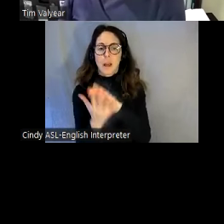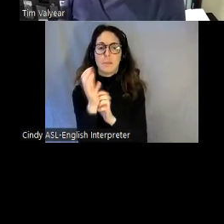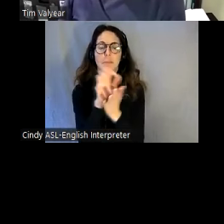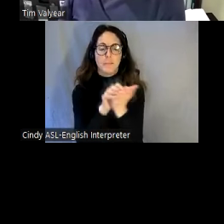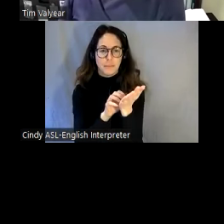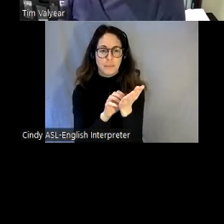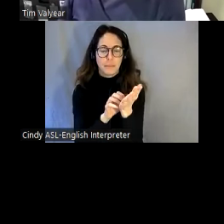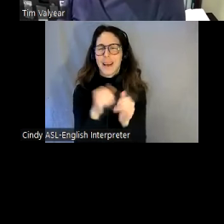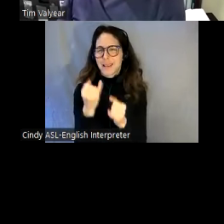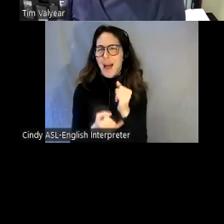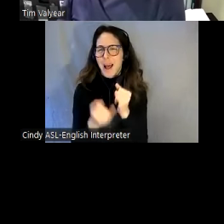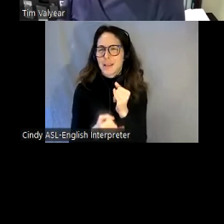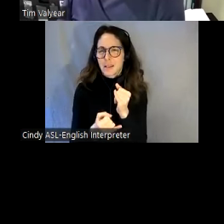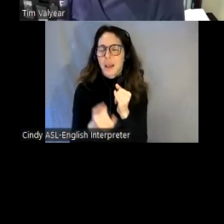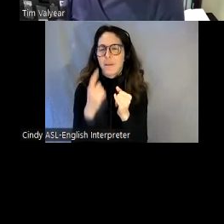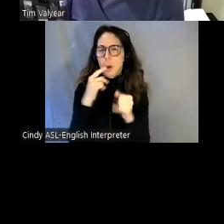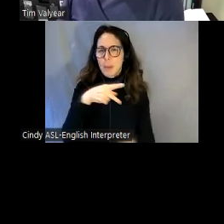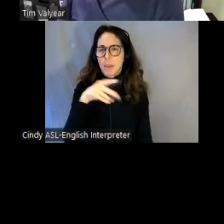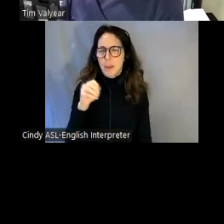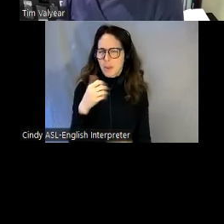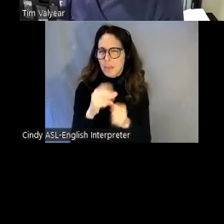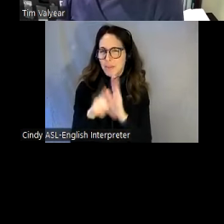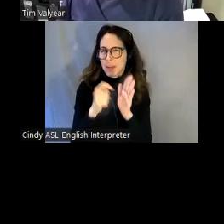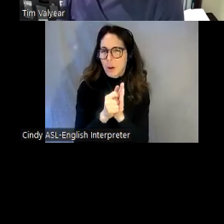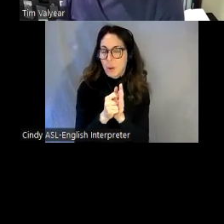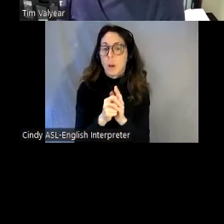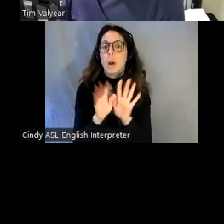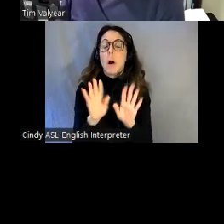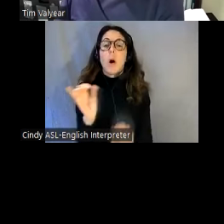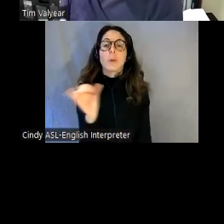Next. We put on the hand hygiene and the gloves go